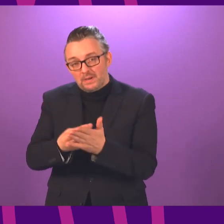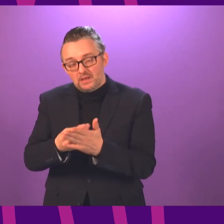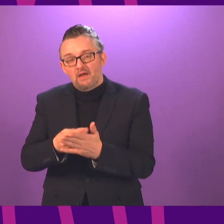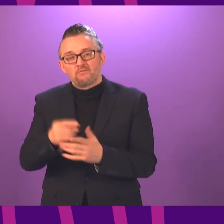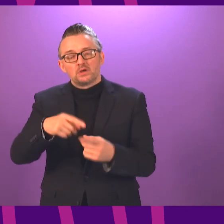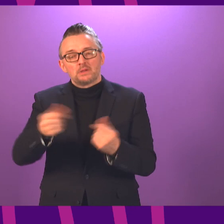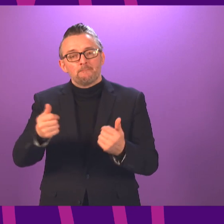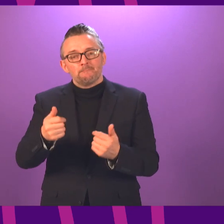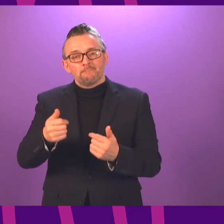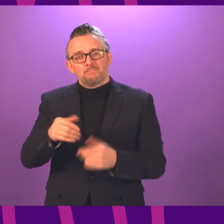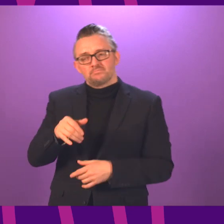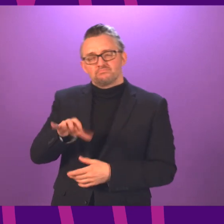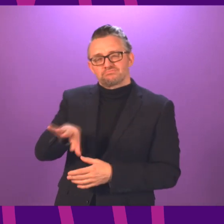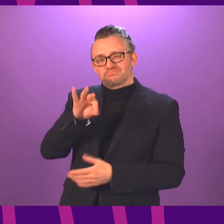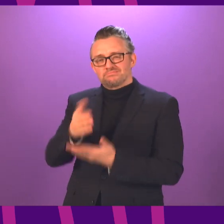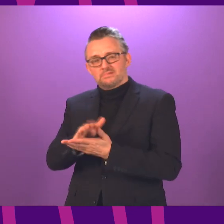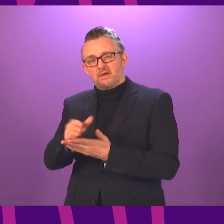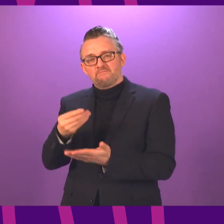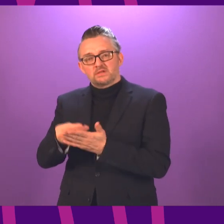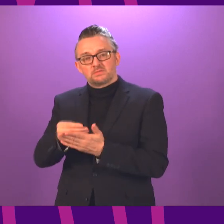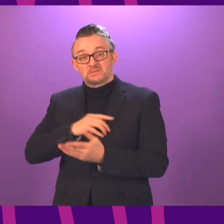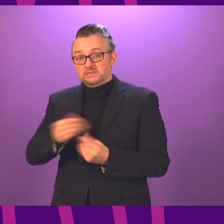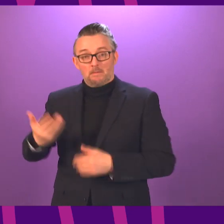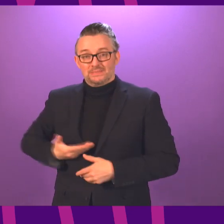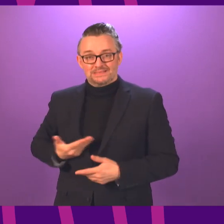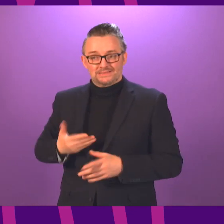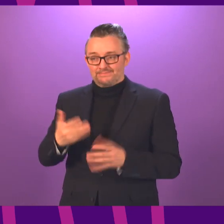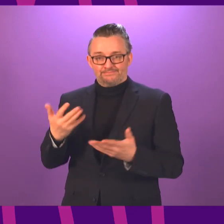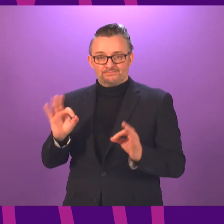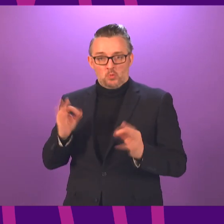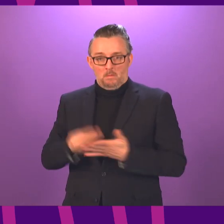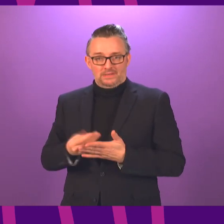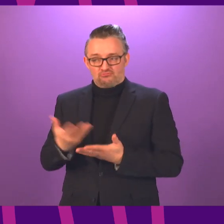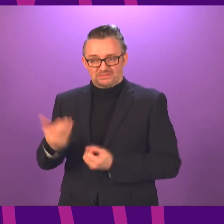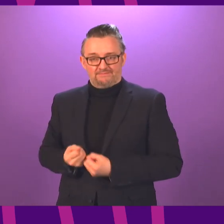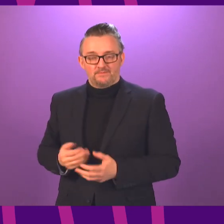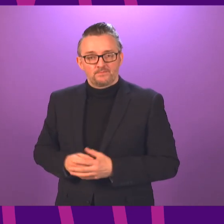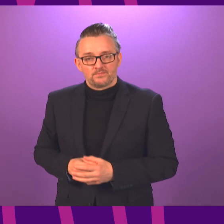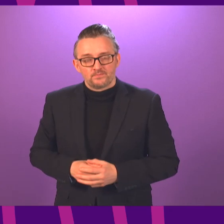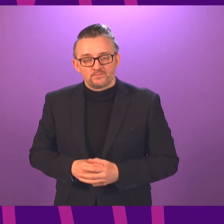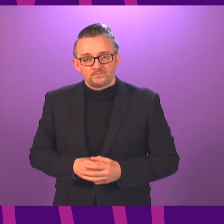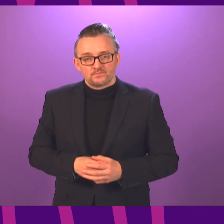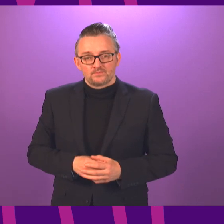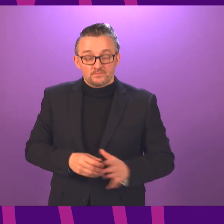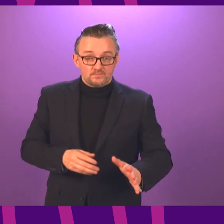funds, which help many businesses that have been left behind by the funds that the First Minister mentioned in her statement?